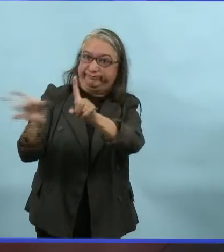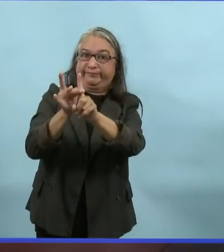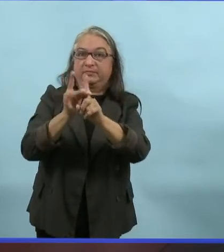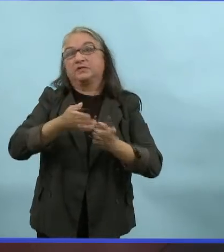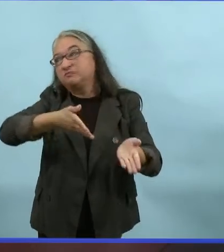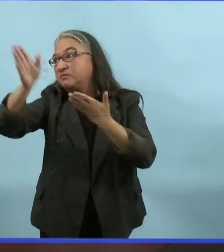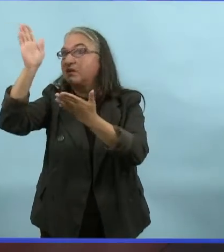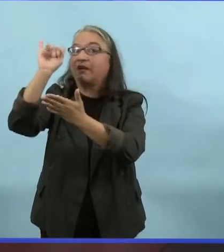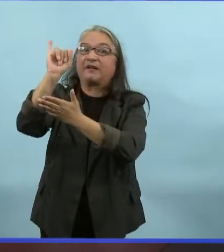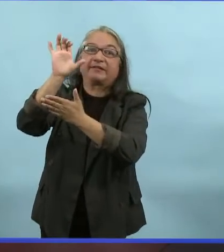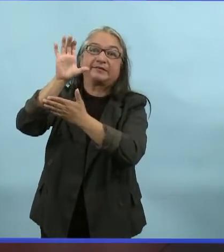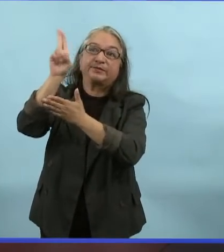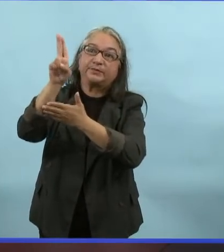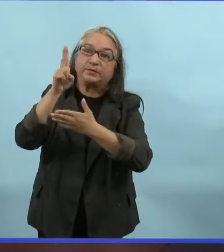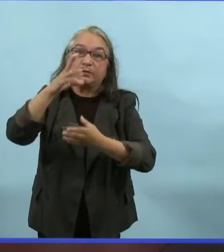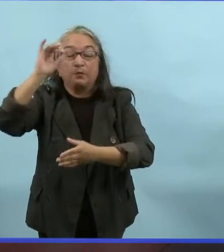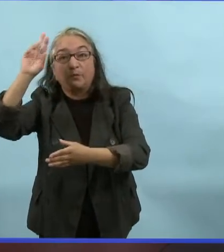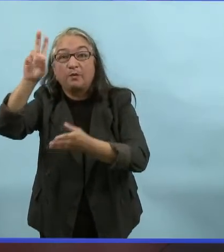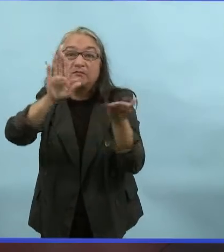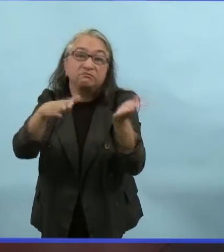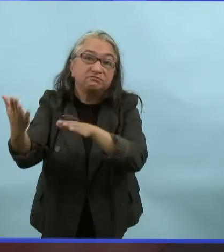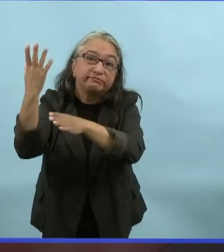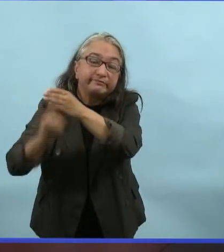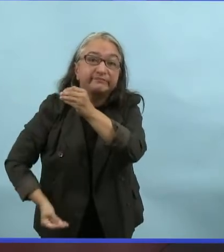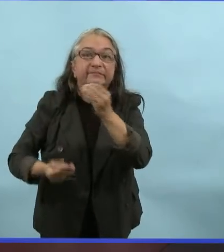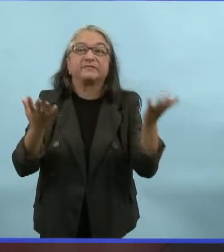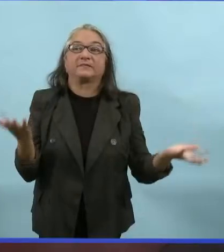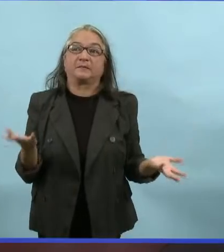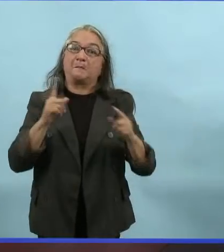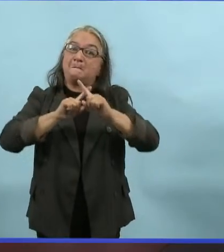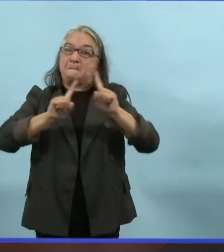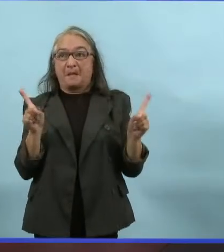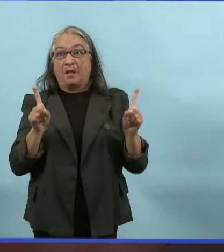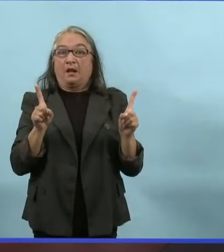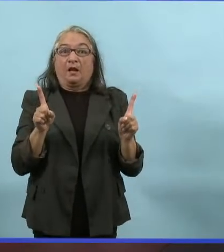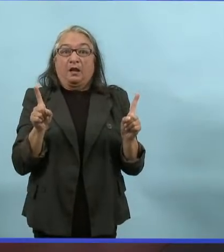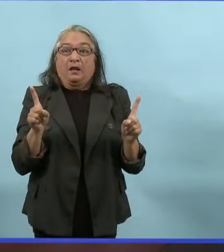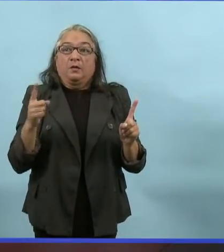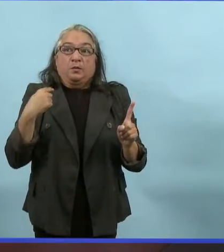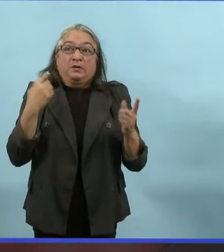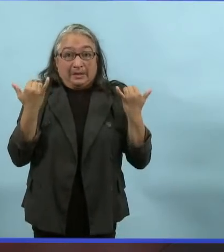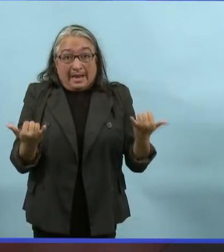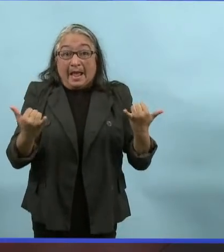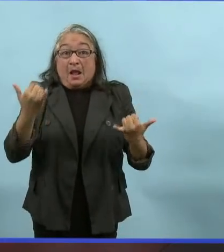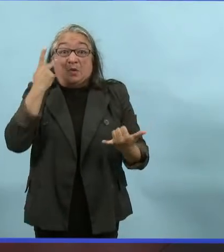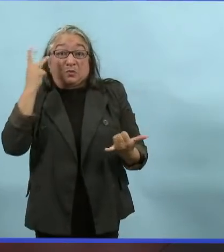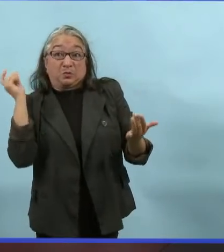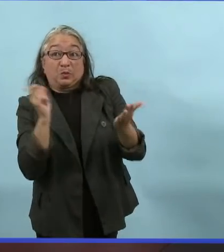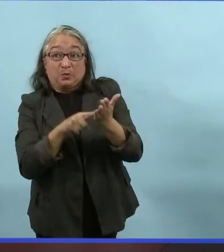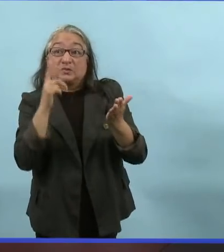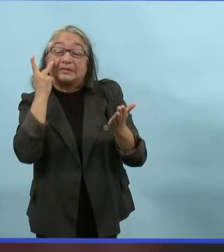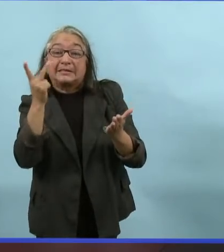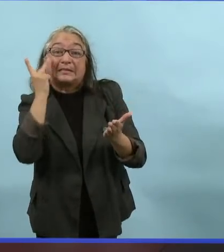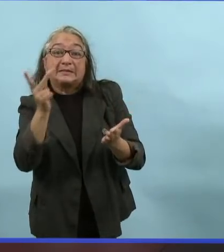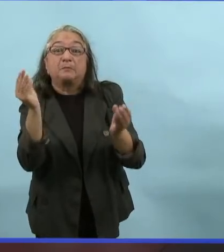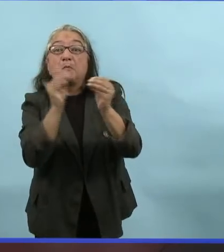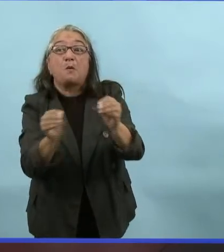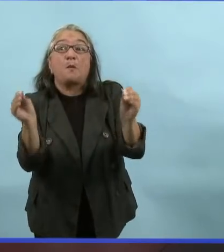deaths but but we are seeing that that shift to to some milder illness especially in those who